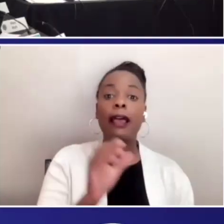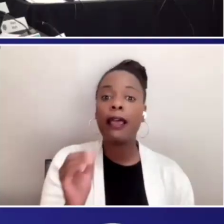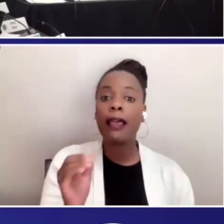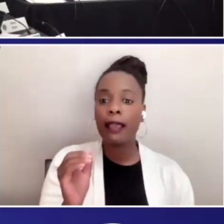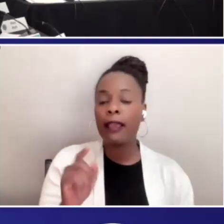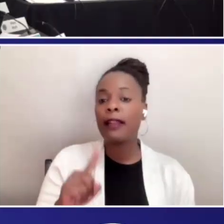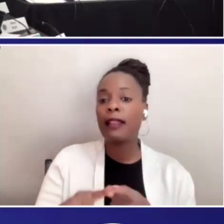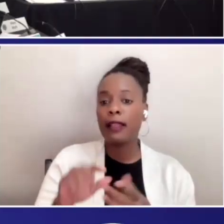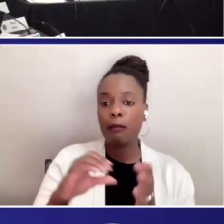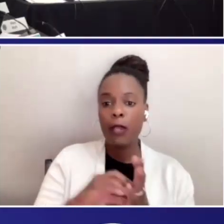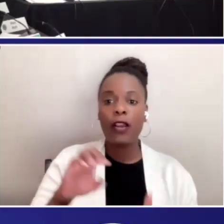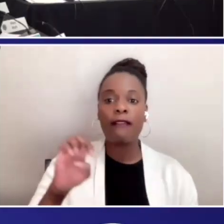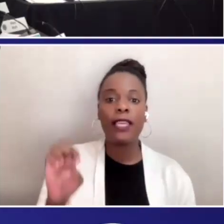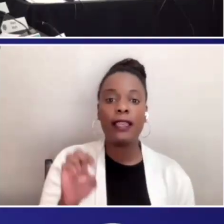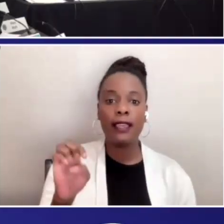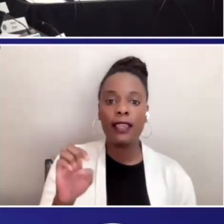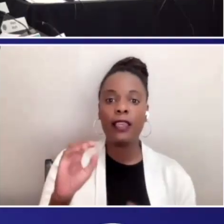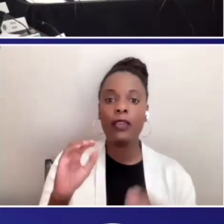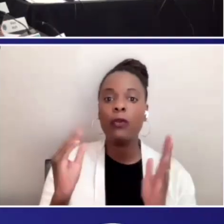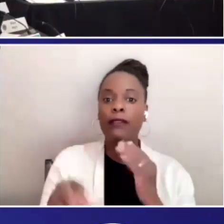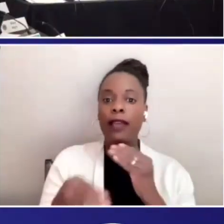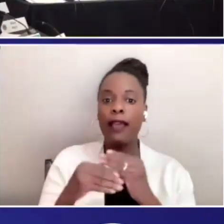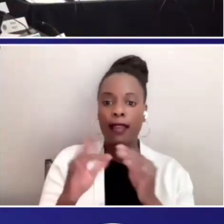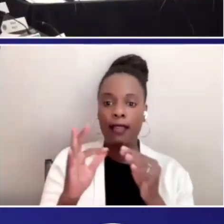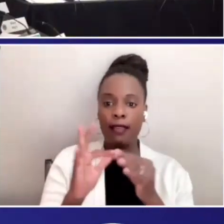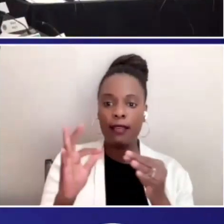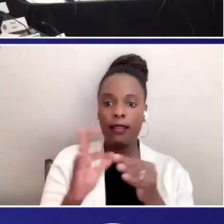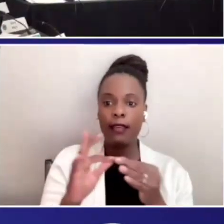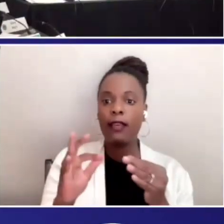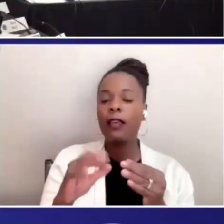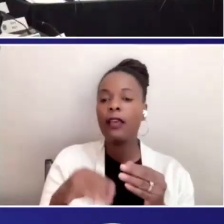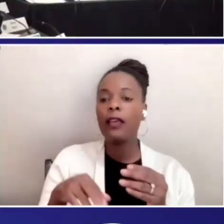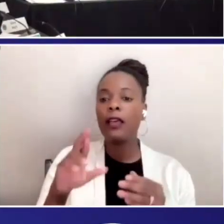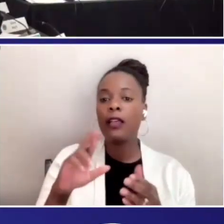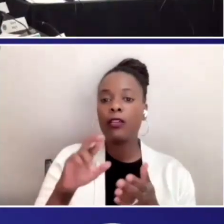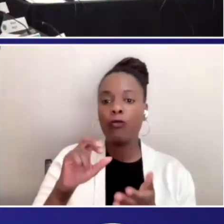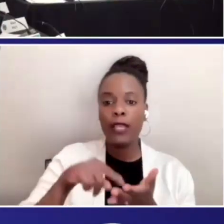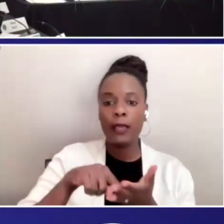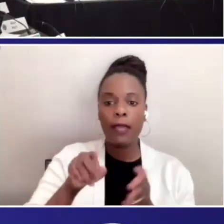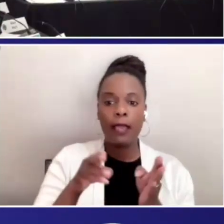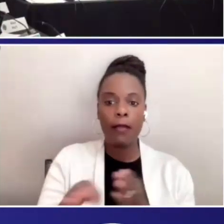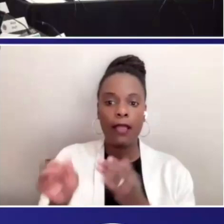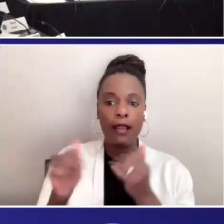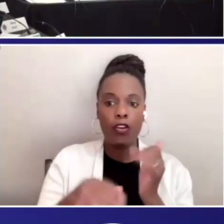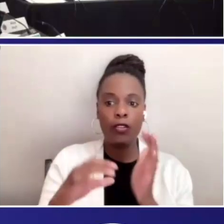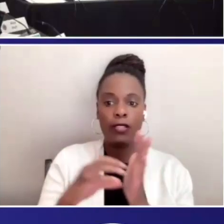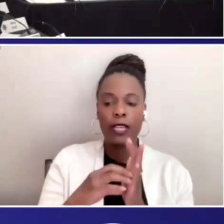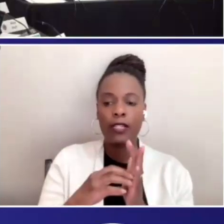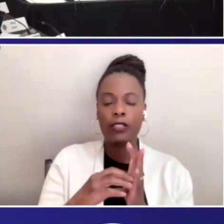we have inserted the repayment plan under this section shall only apply to Direct Loans made before July t,